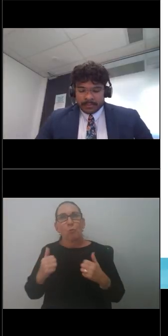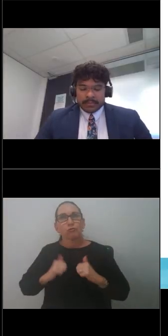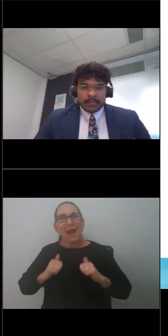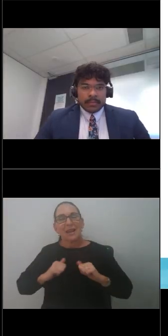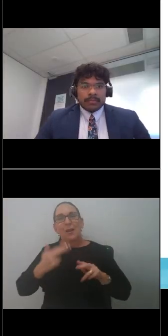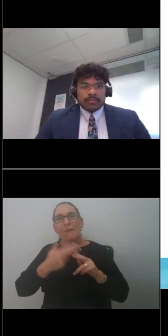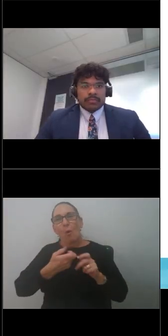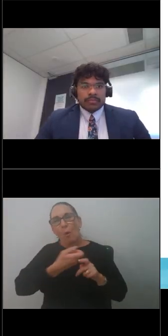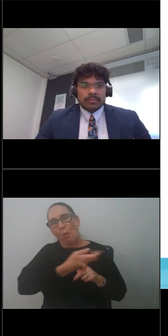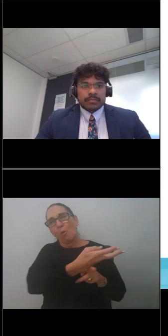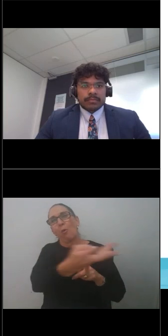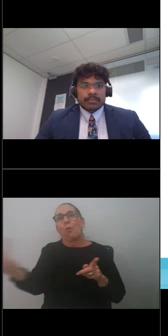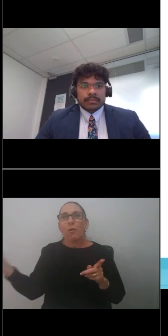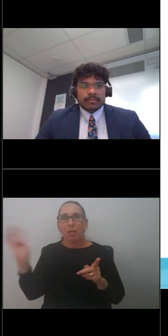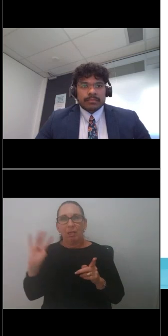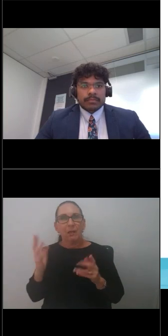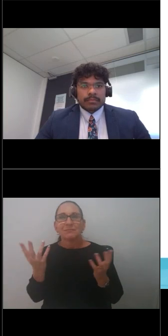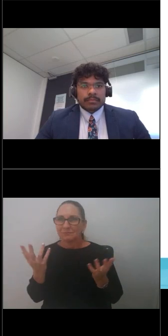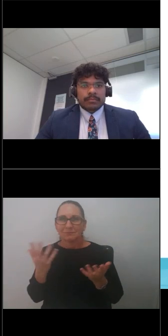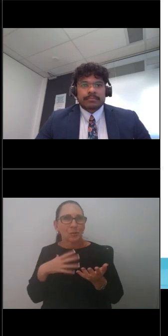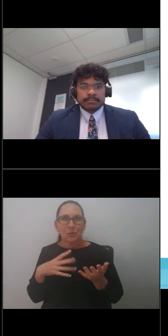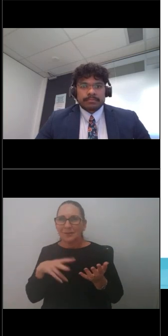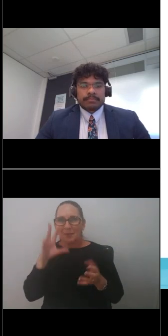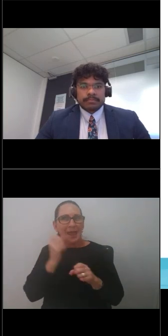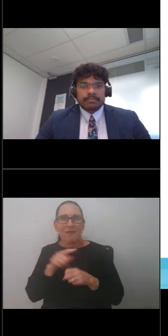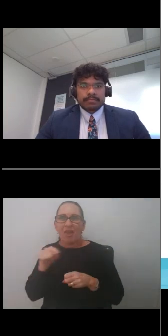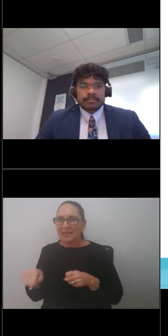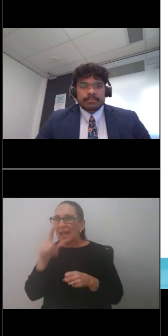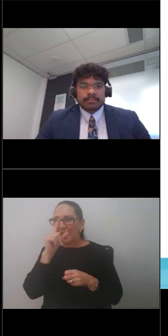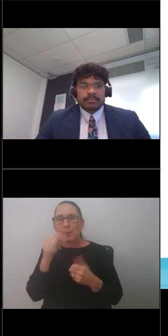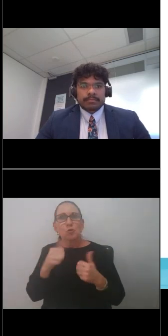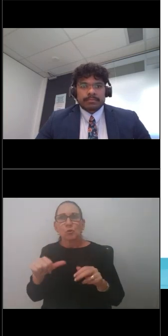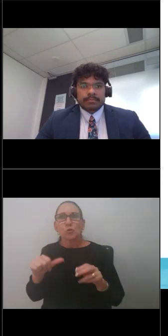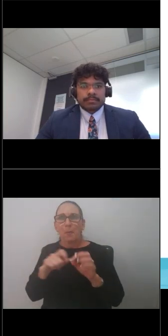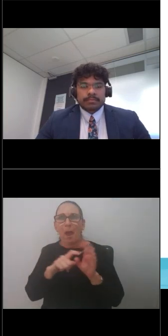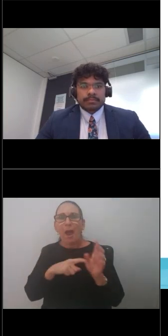we just see this such a broad application of this and I will also mention I guess at this point